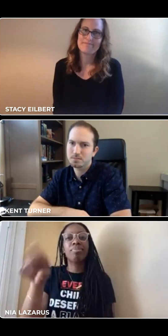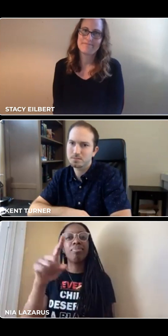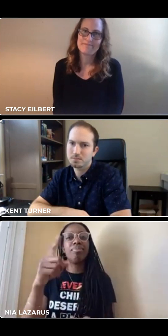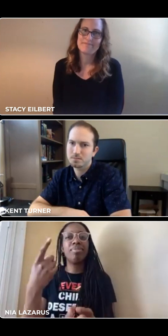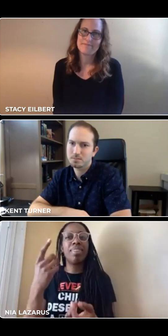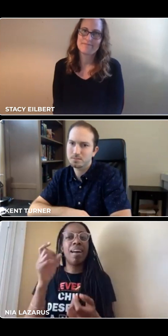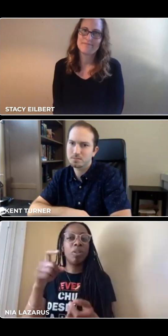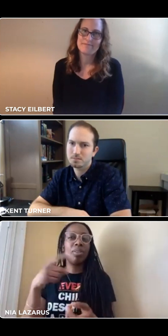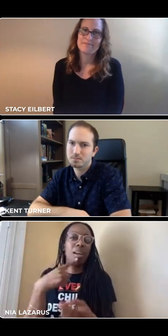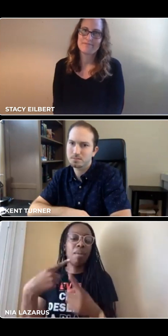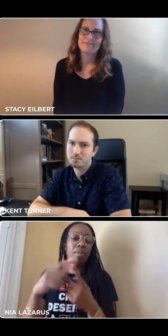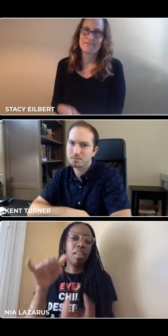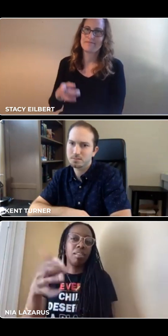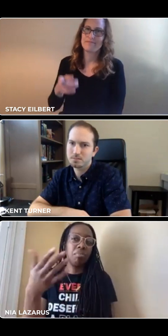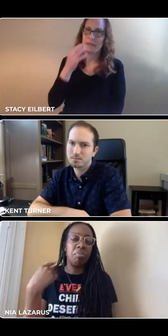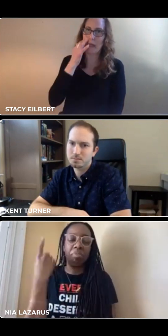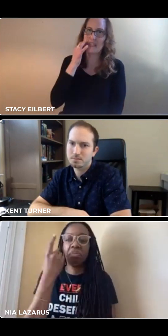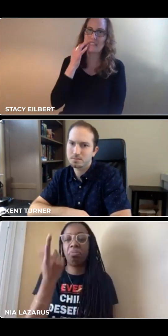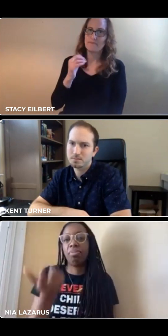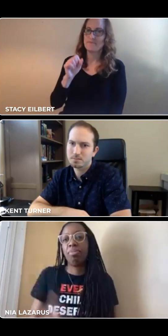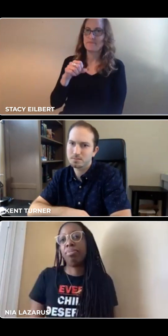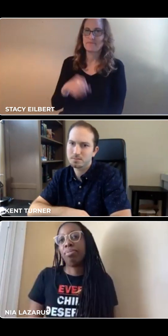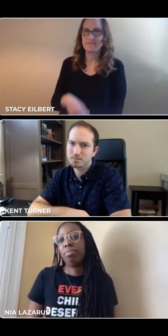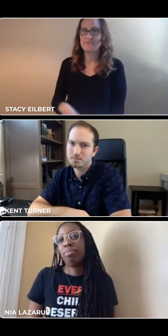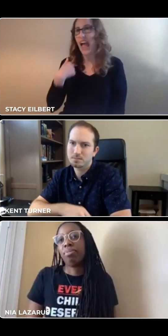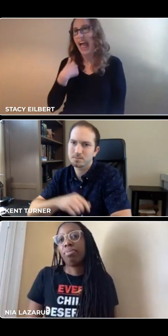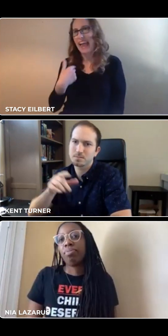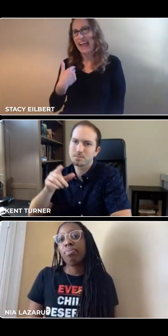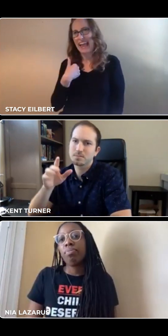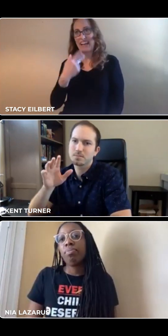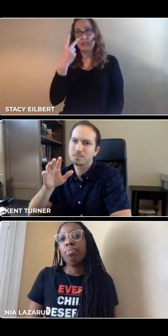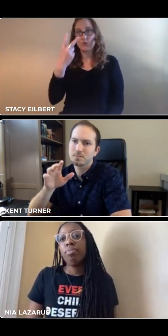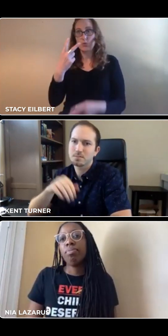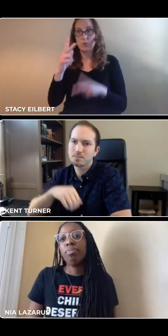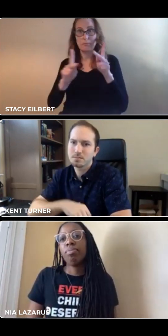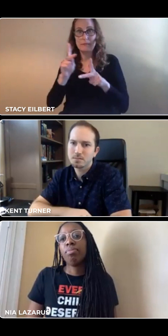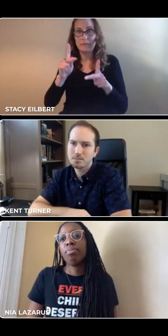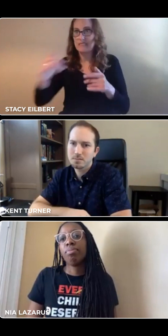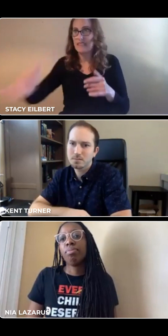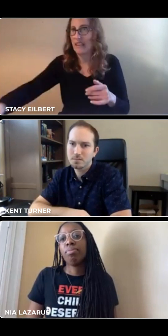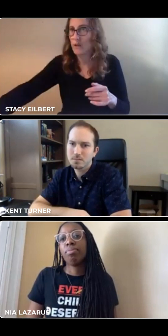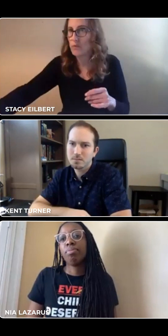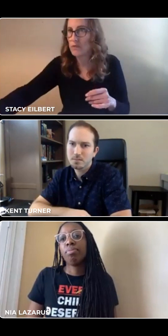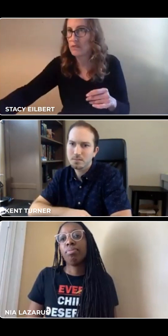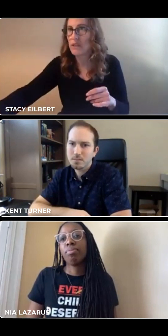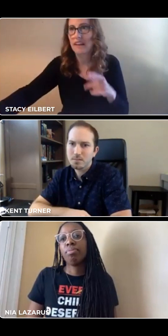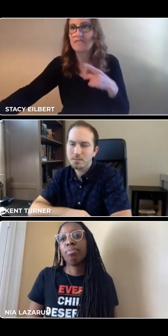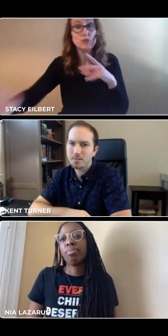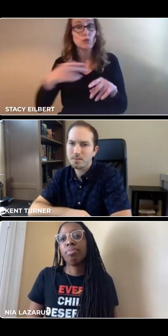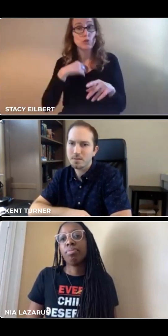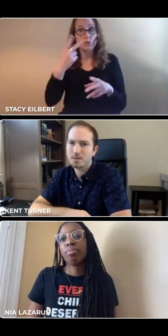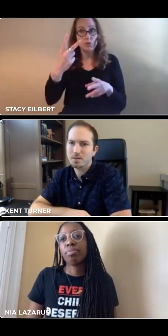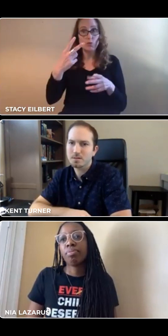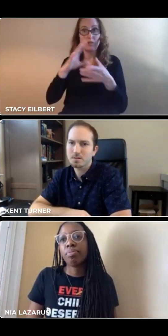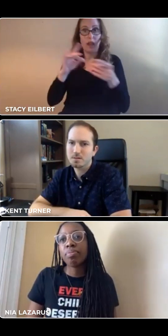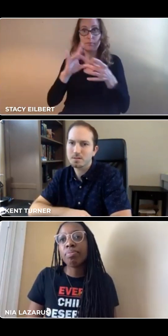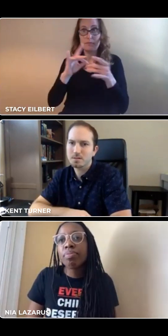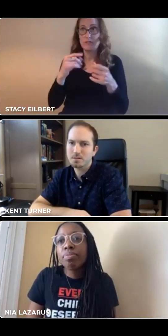but then again, I have to admit there are some cons. And so, I'm just curious what folks here have to say about that. Yes, that's true.